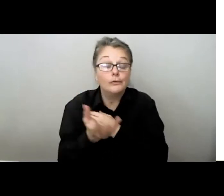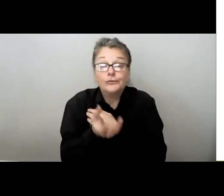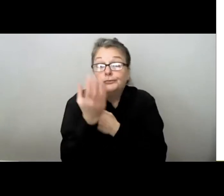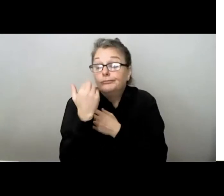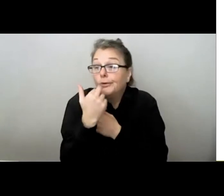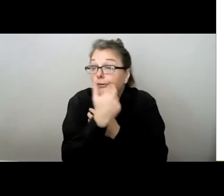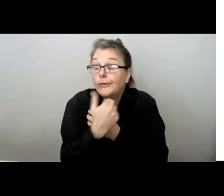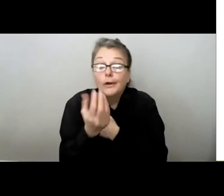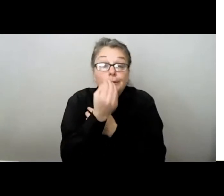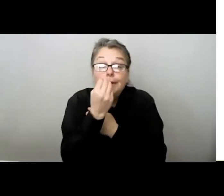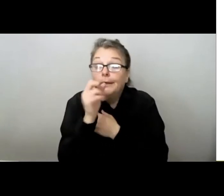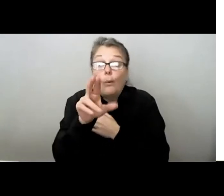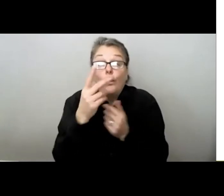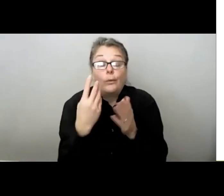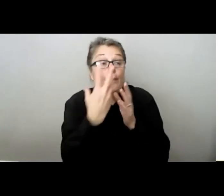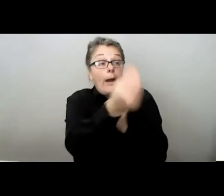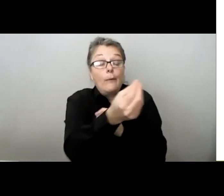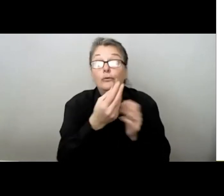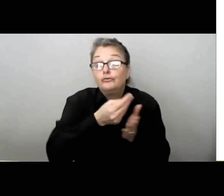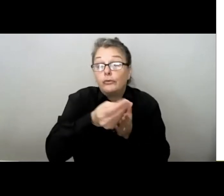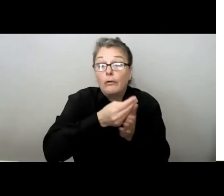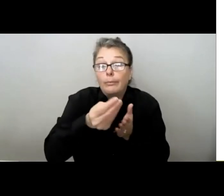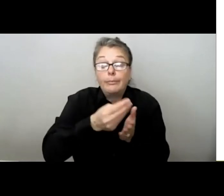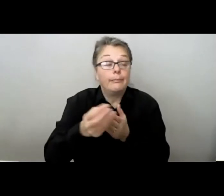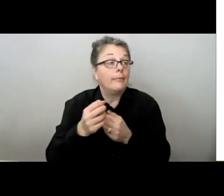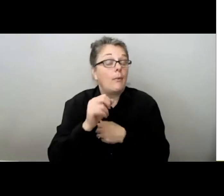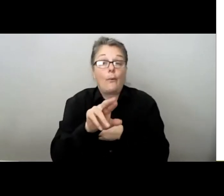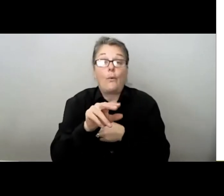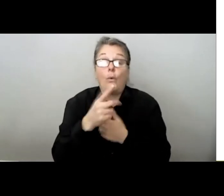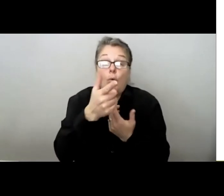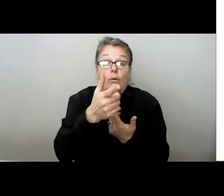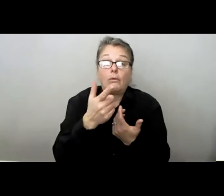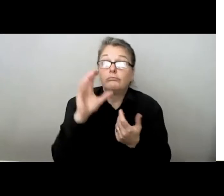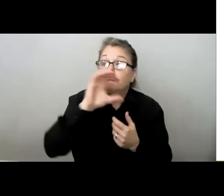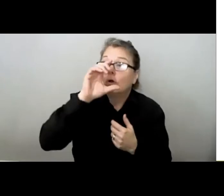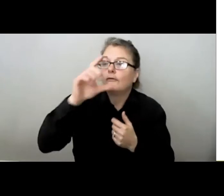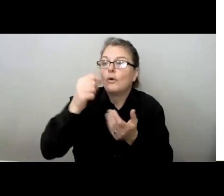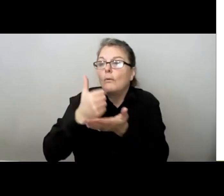OR EVEN GOING TO LOOK FOR A PLACE TO LIVE. IF YOU'RE DOING ALL OF THESE IN ONTARIO,